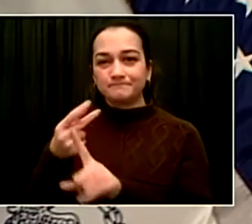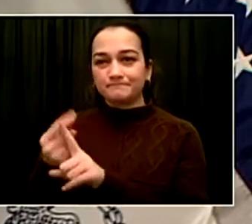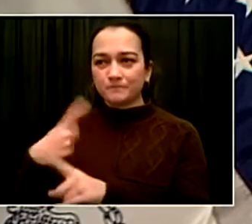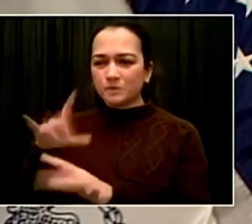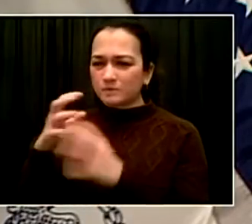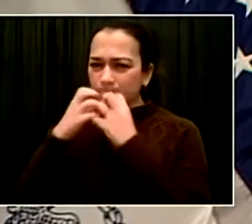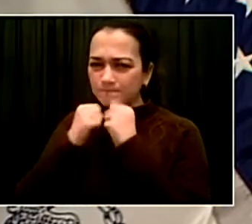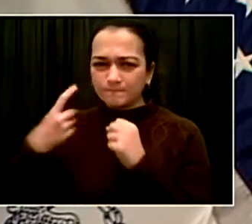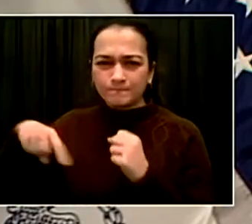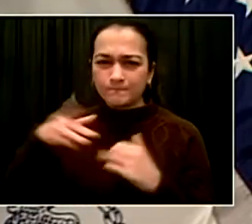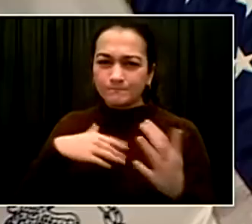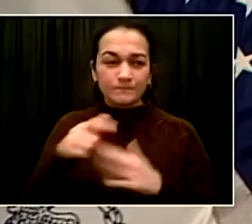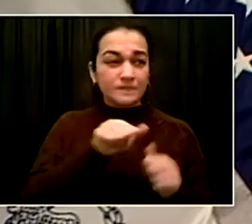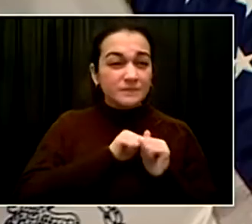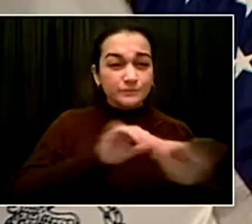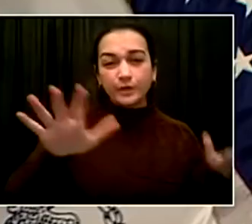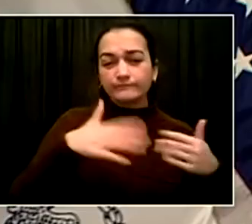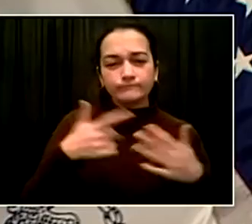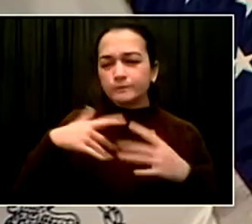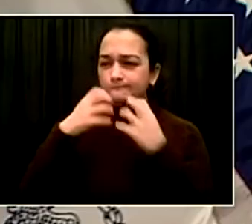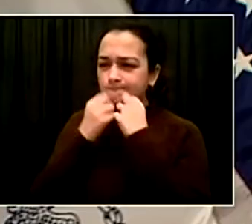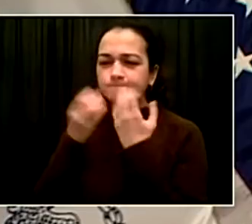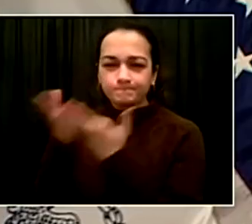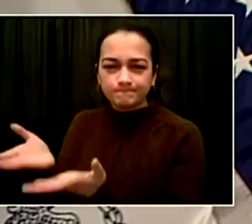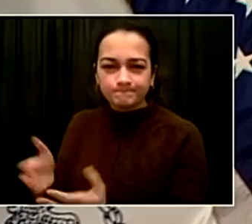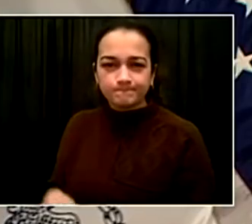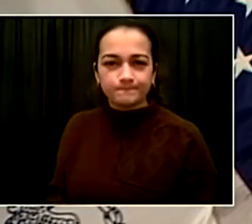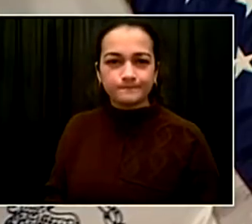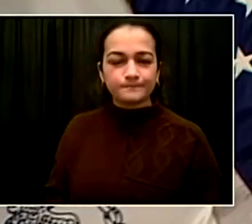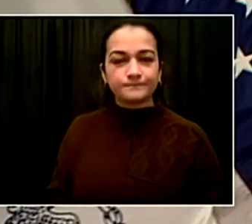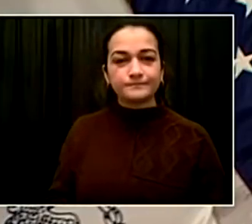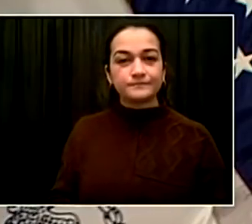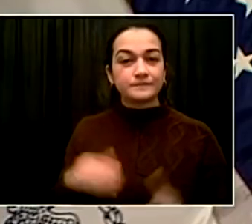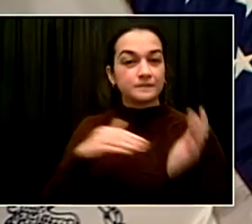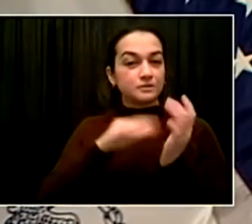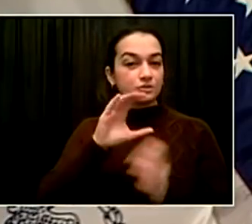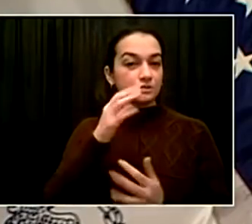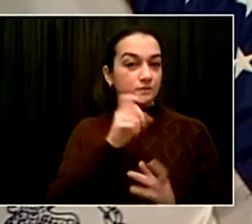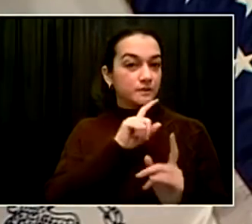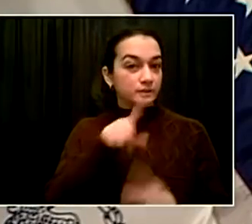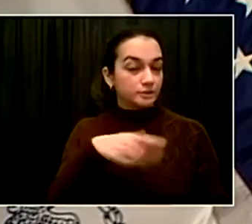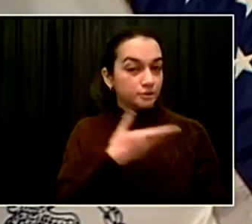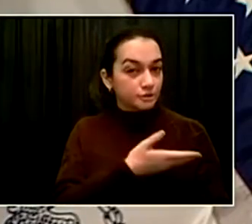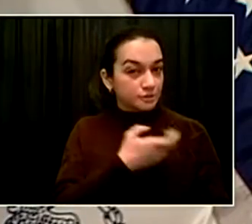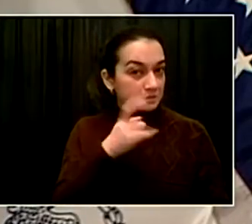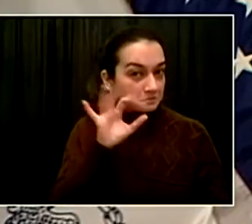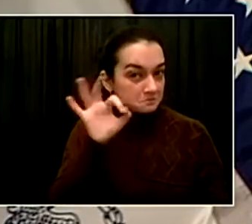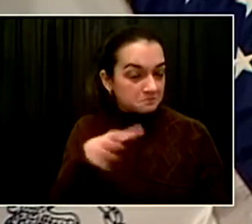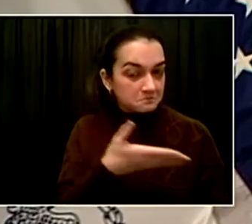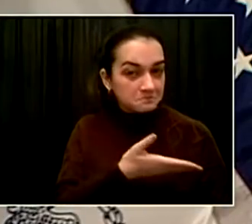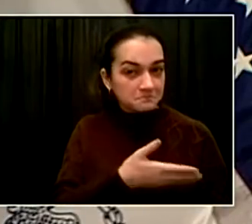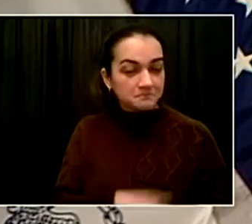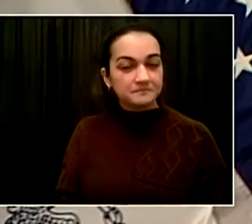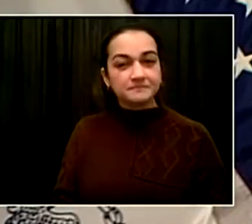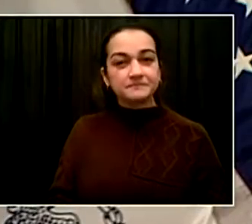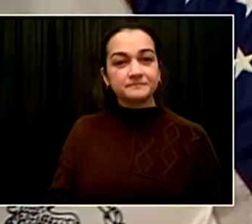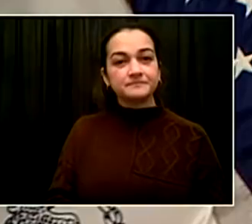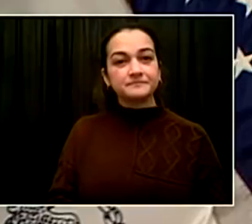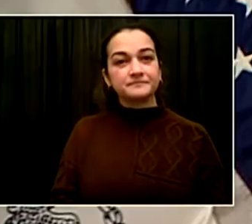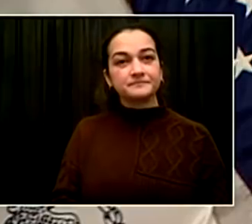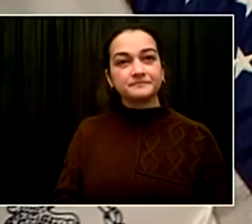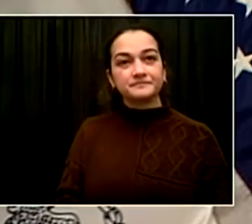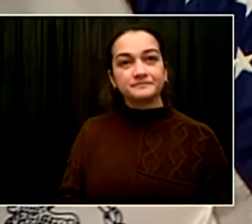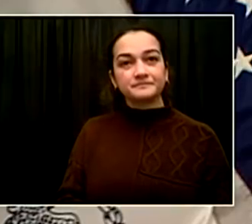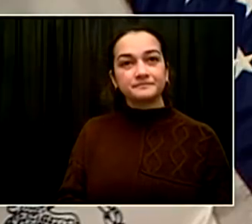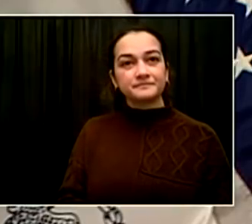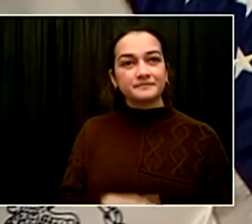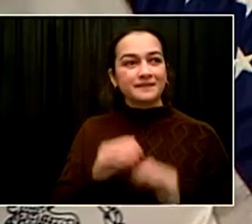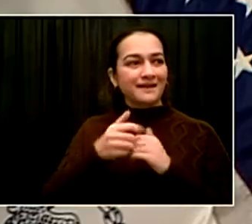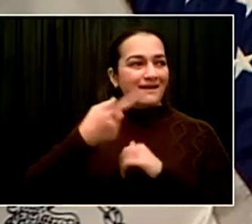WE WILL PROTECT THEM.